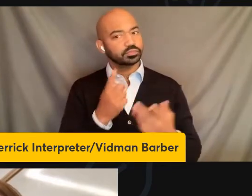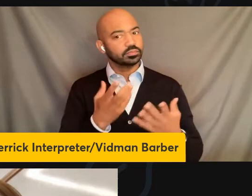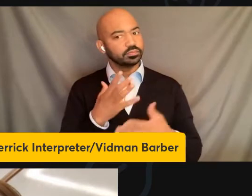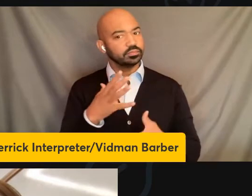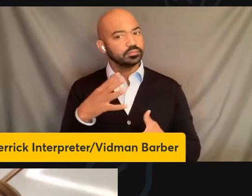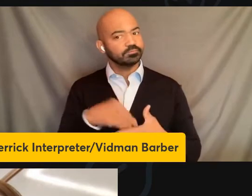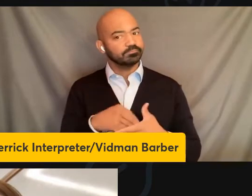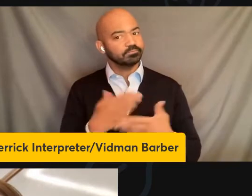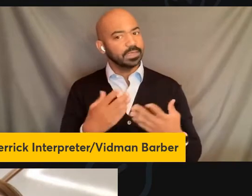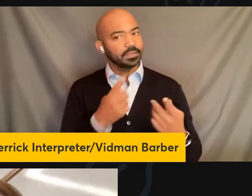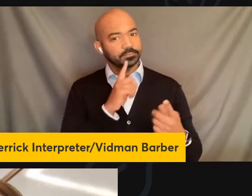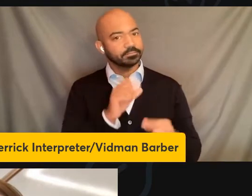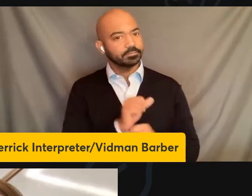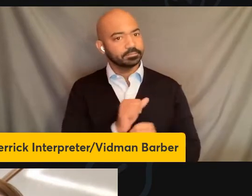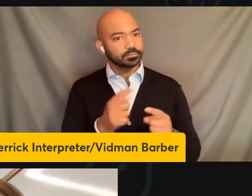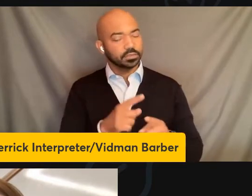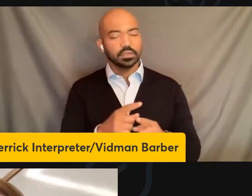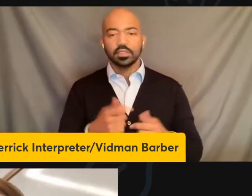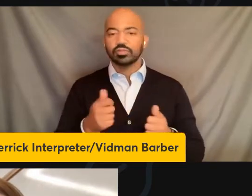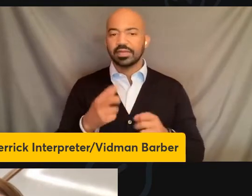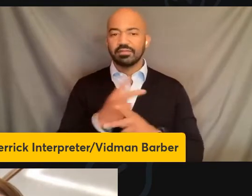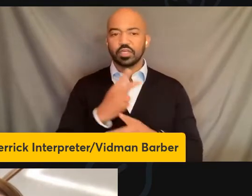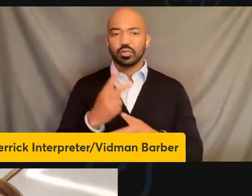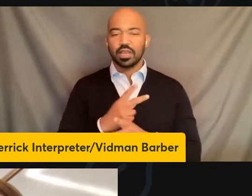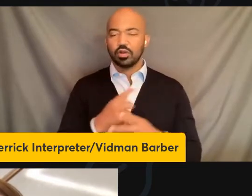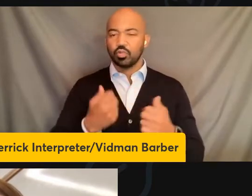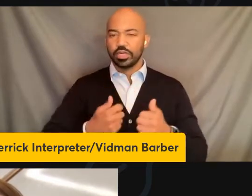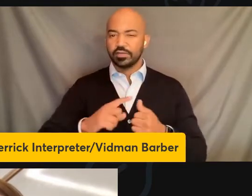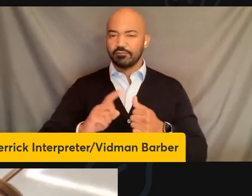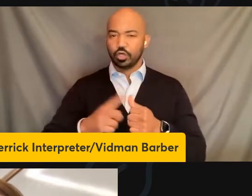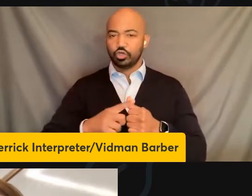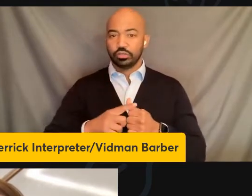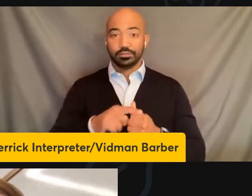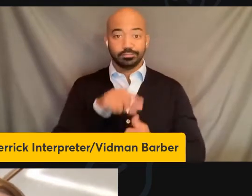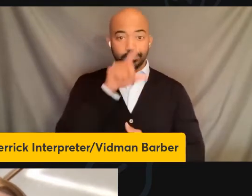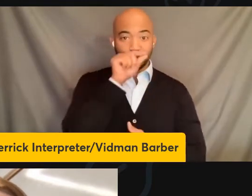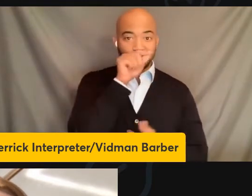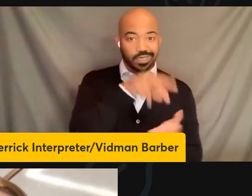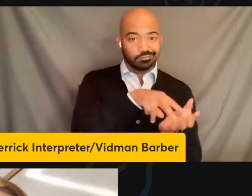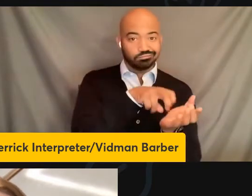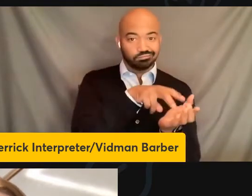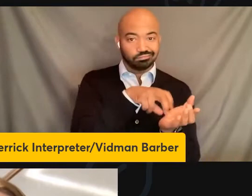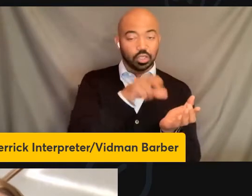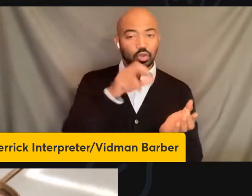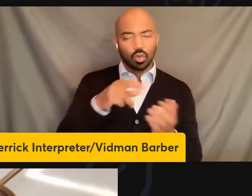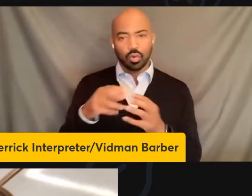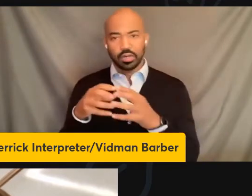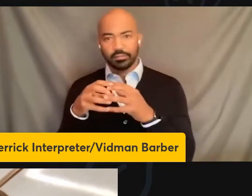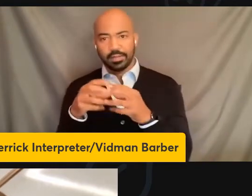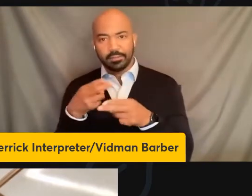know is, which is the chicken of the egg, right? I don't know. So I think I think that what is happening in the males is that